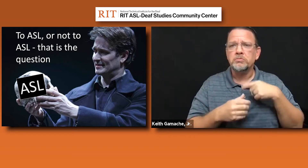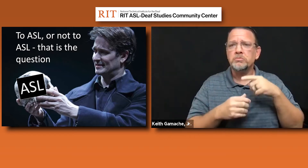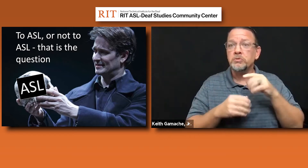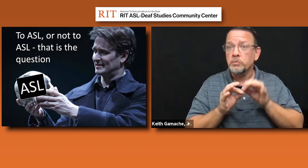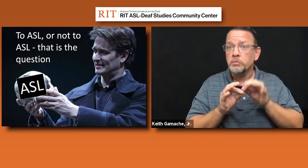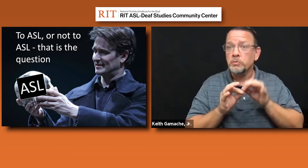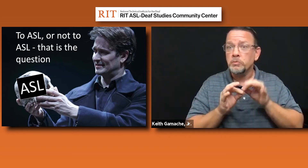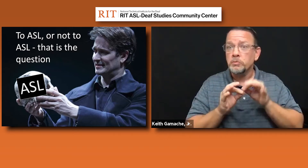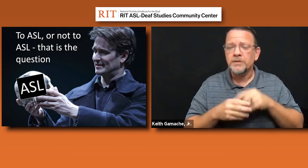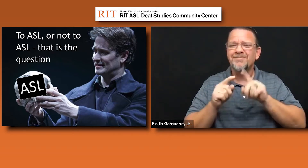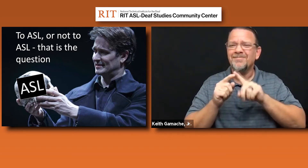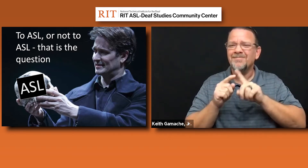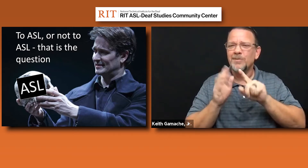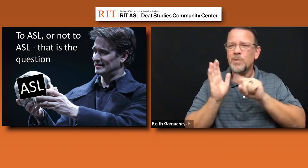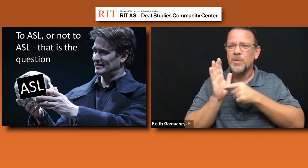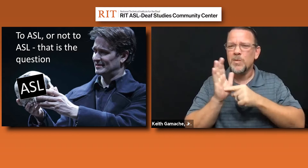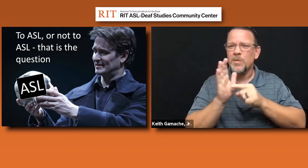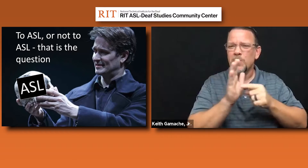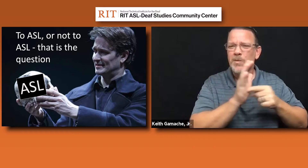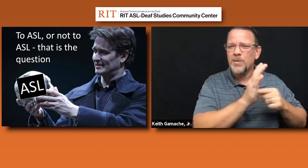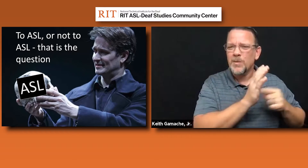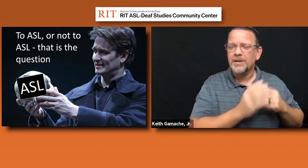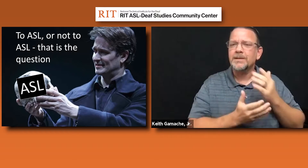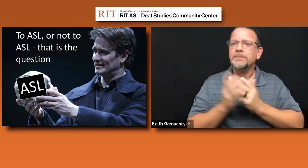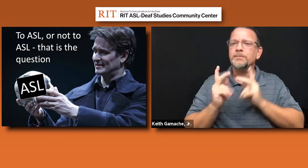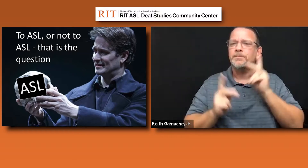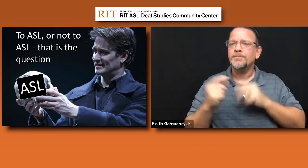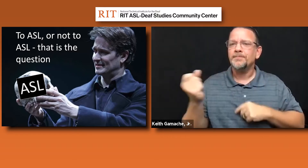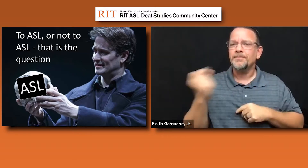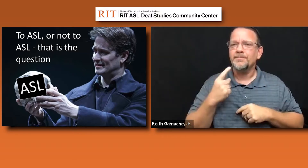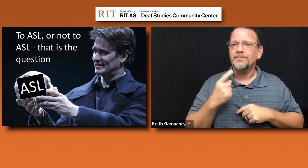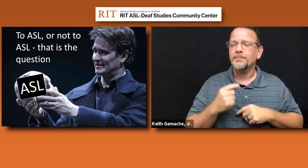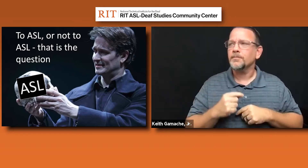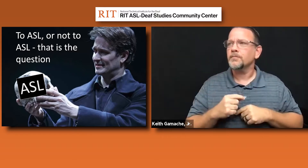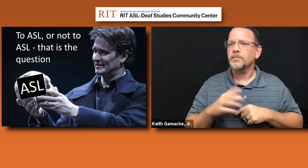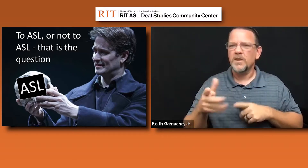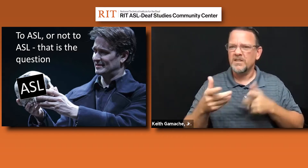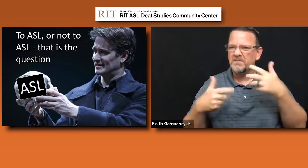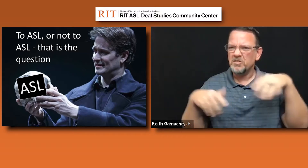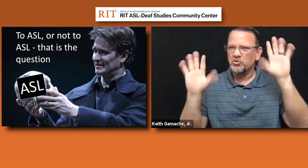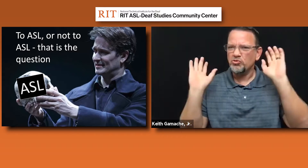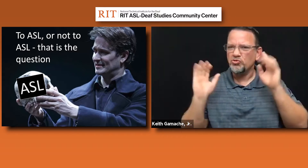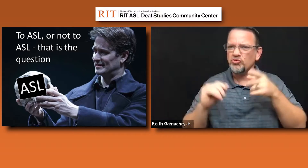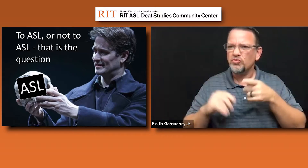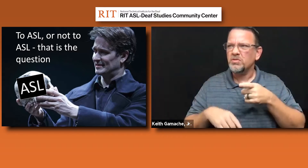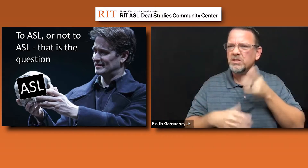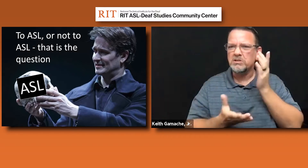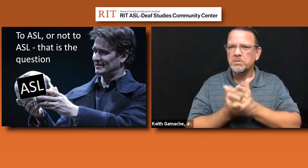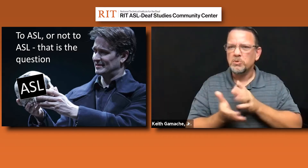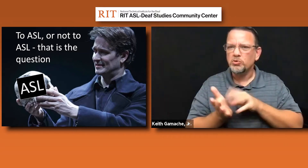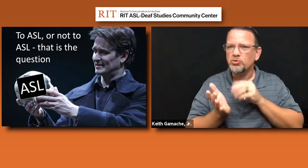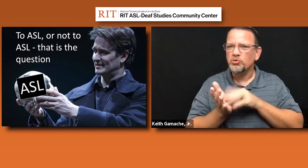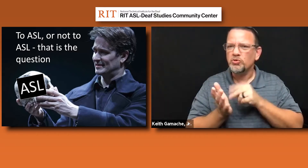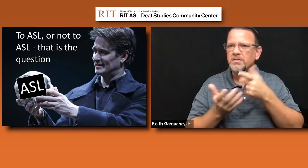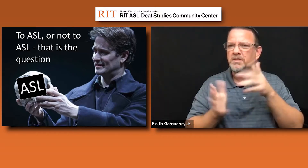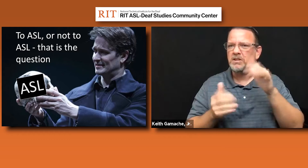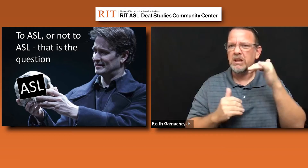I became an ASL interpreter, instructor, and researcher, and I still often face these questions.